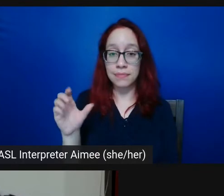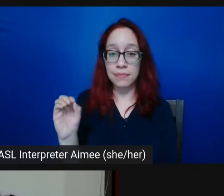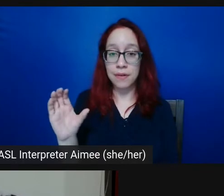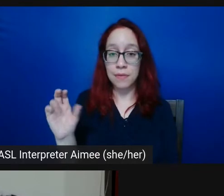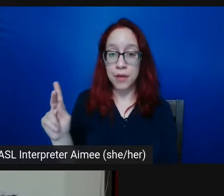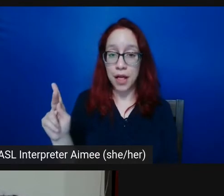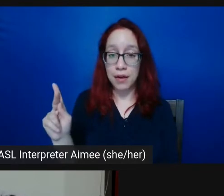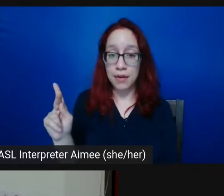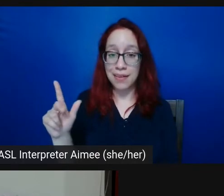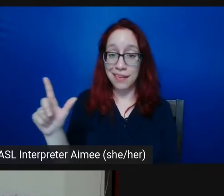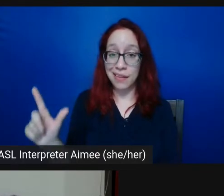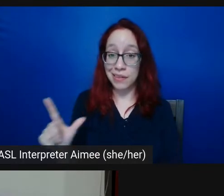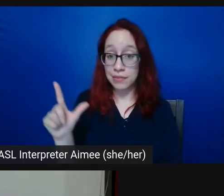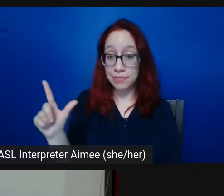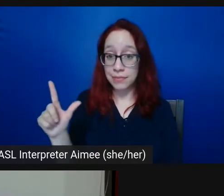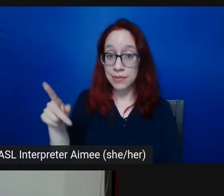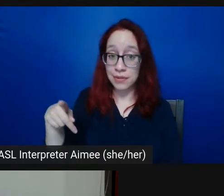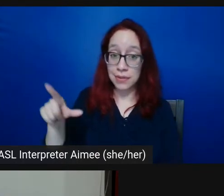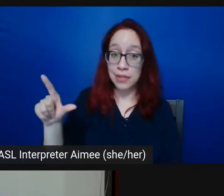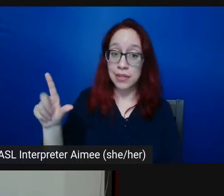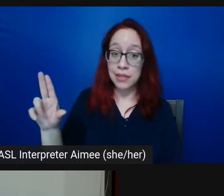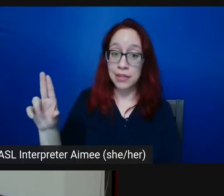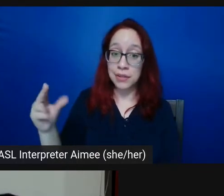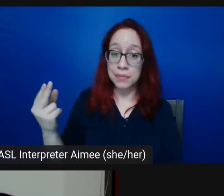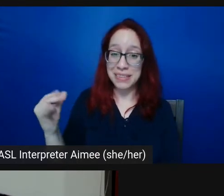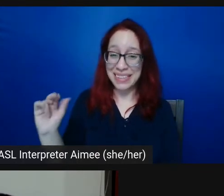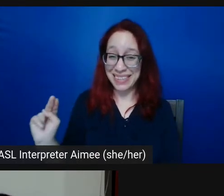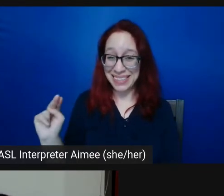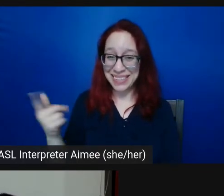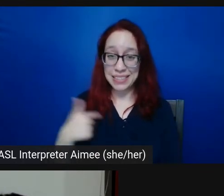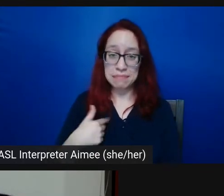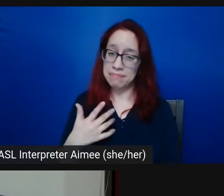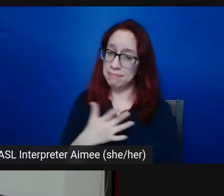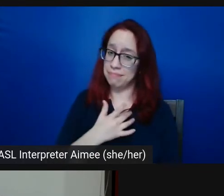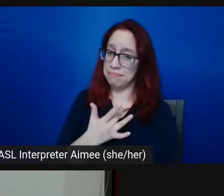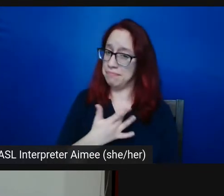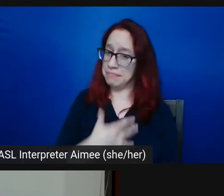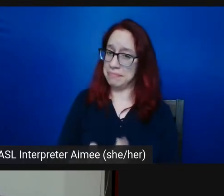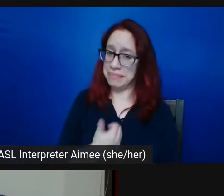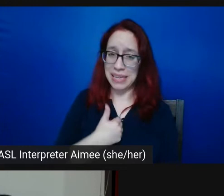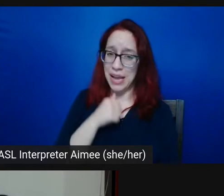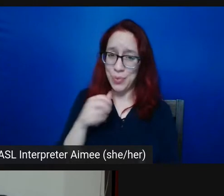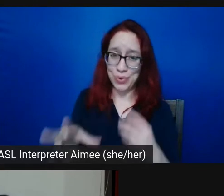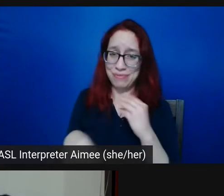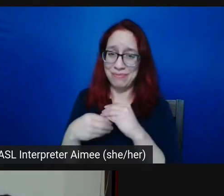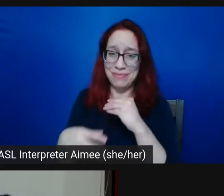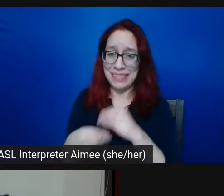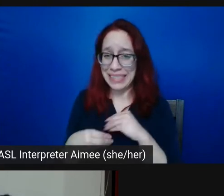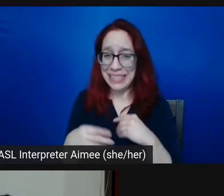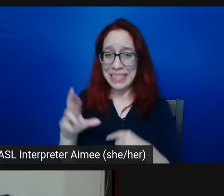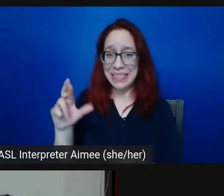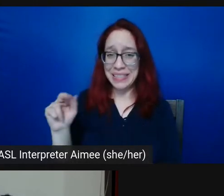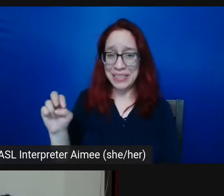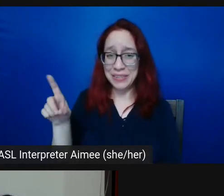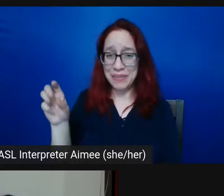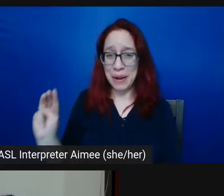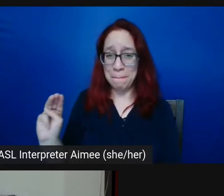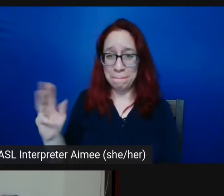because I won't often install other random ones. I tend to stick with the core ones.